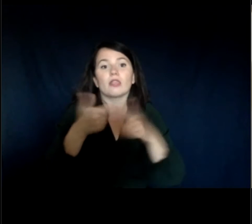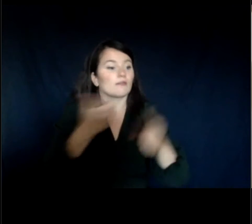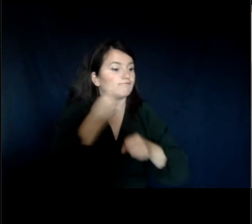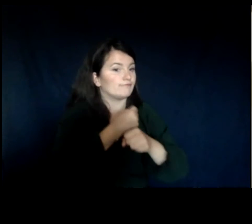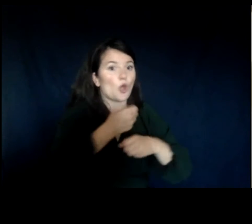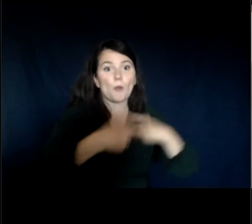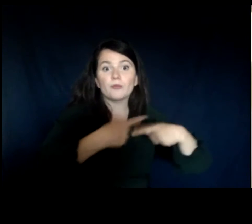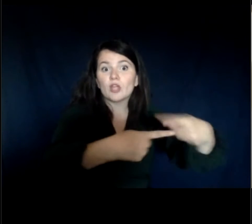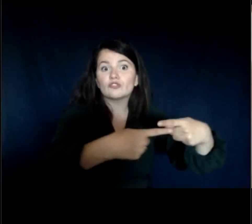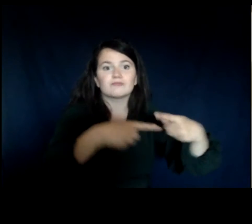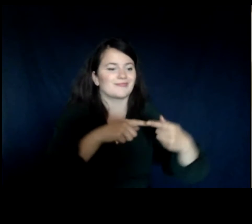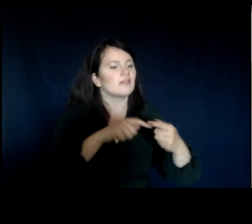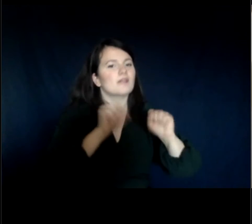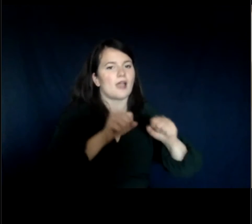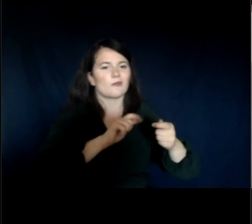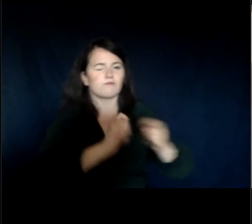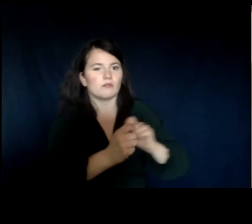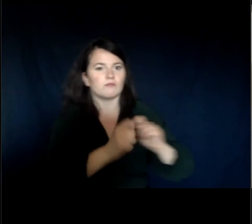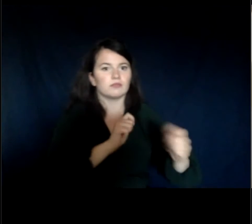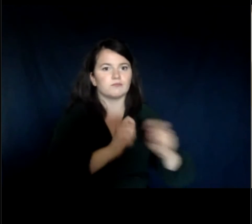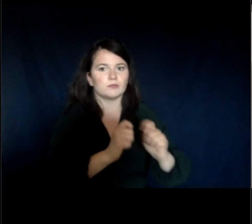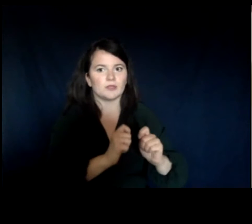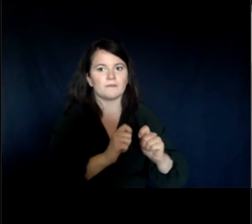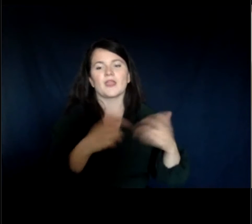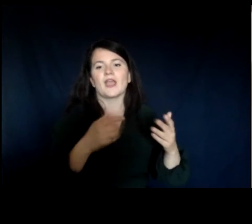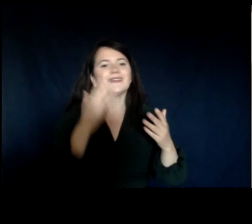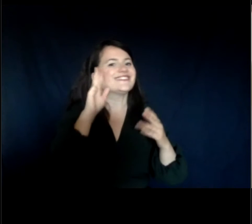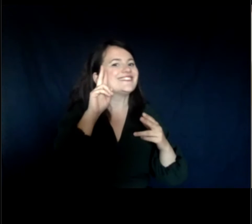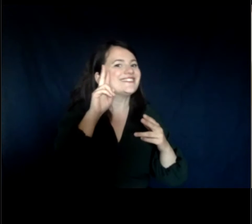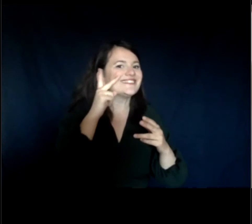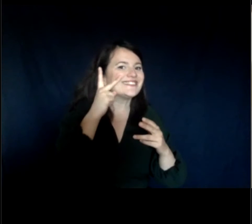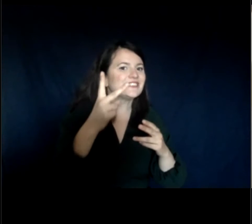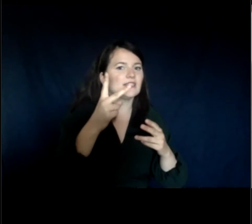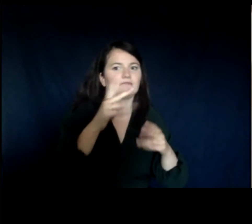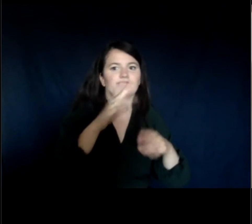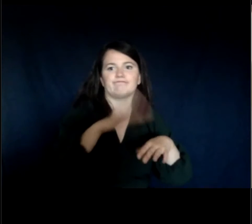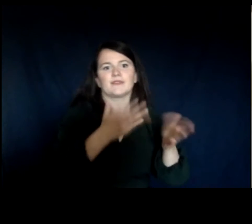regarding deliverables, time limit for executions, etc.